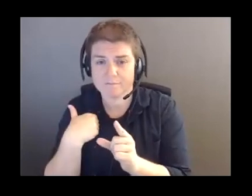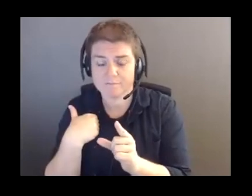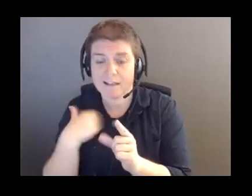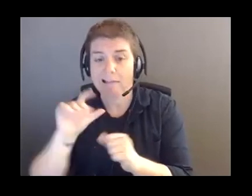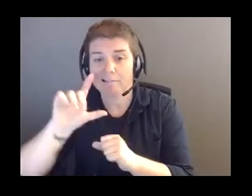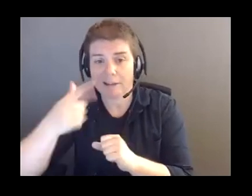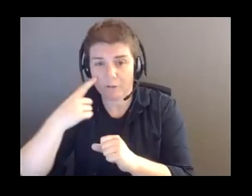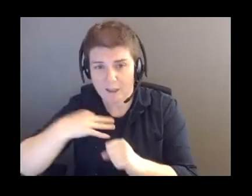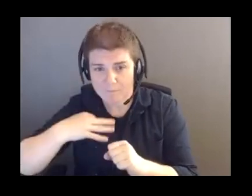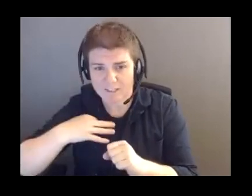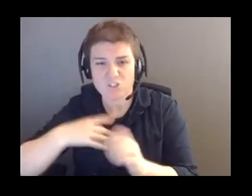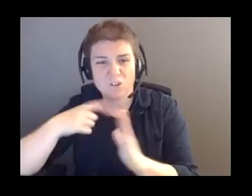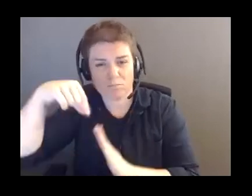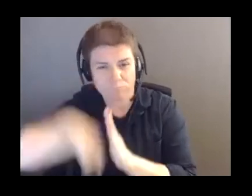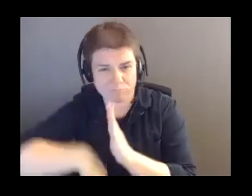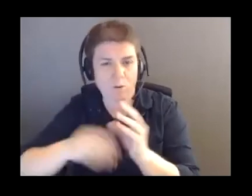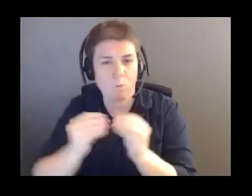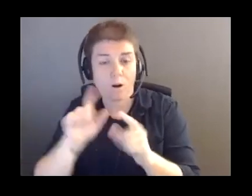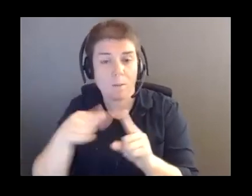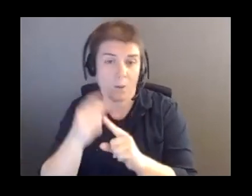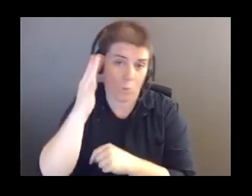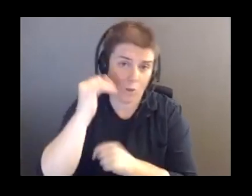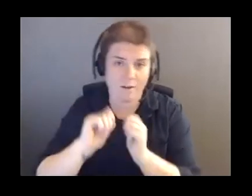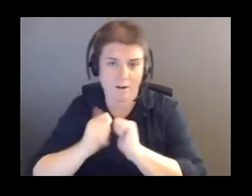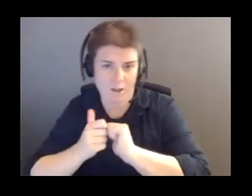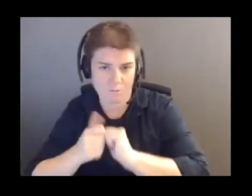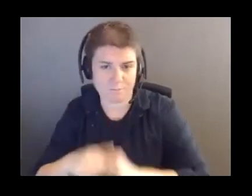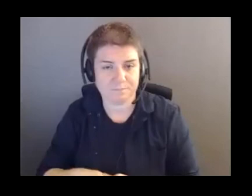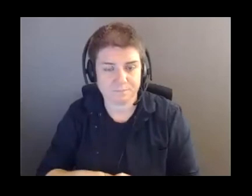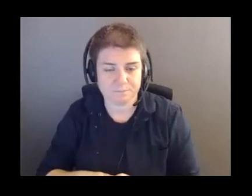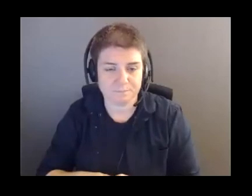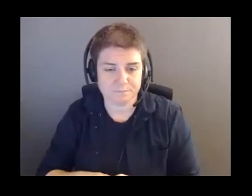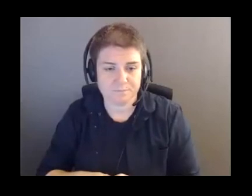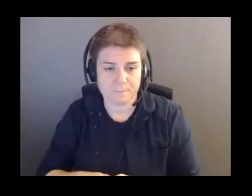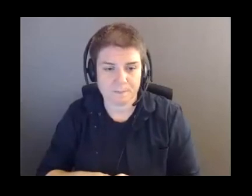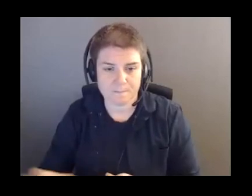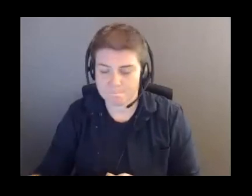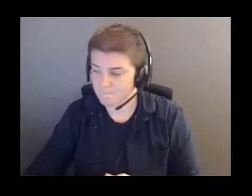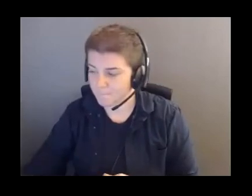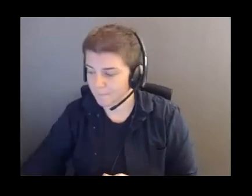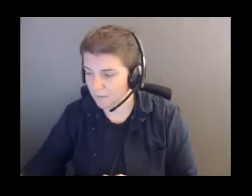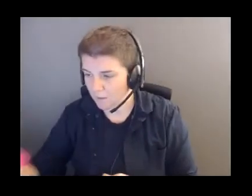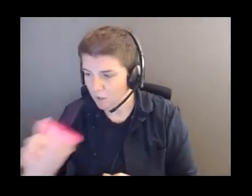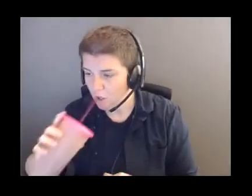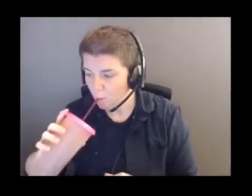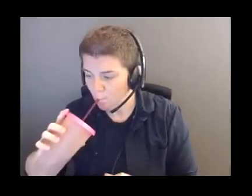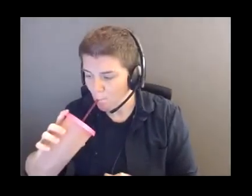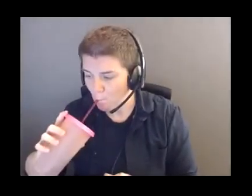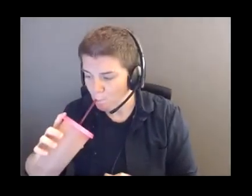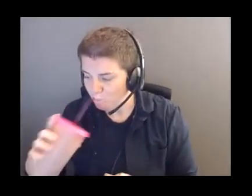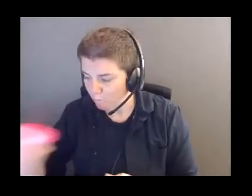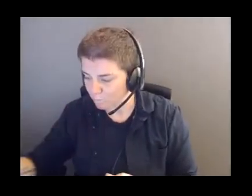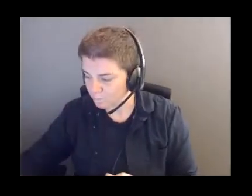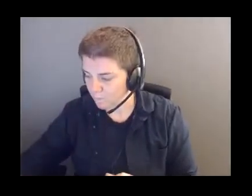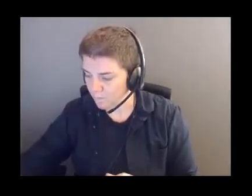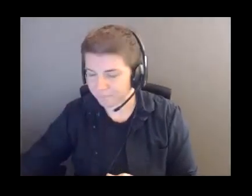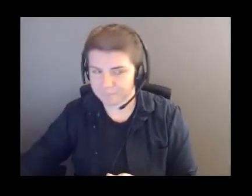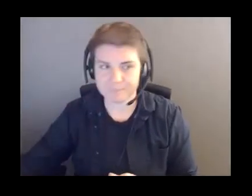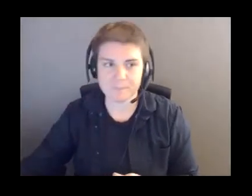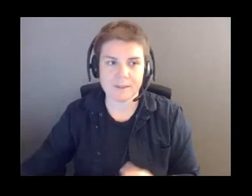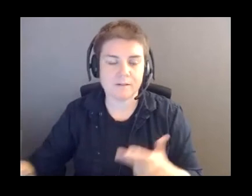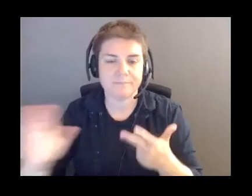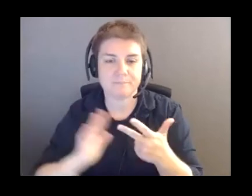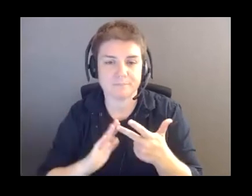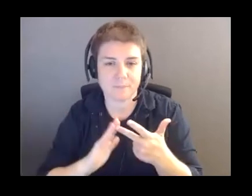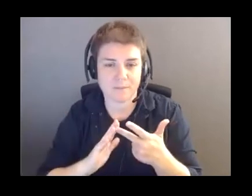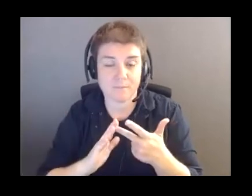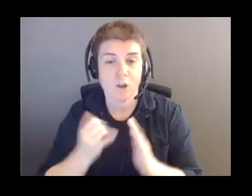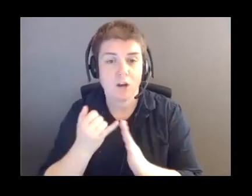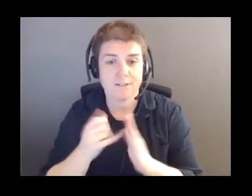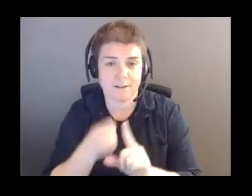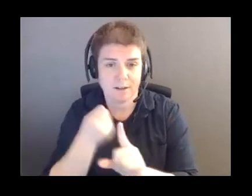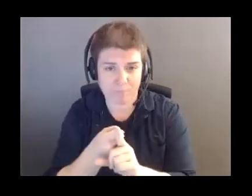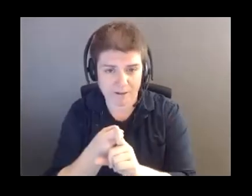and how in the following sections. Artistic impact. You will be asked to describe the